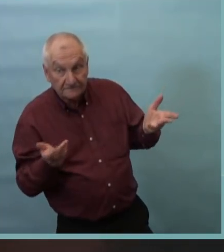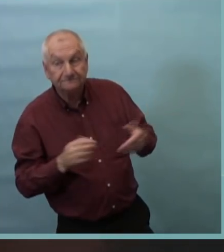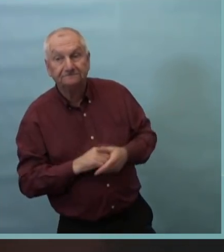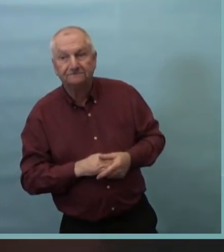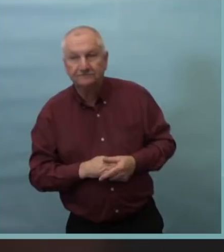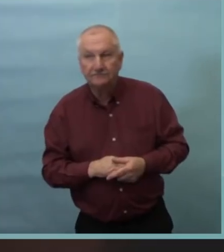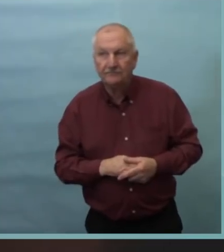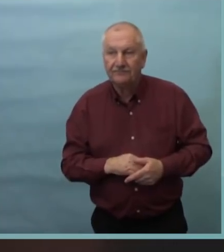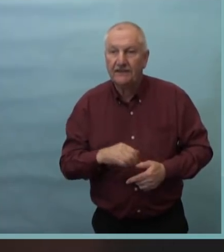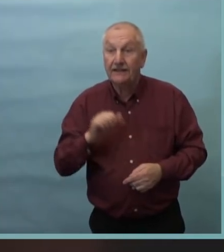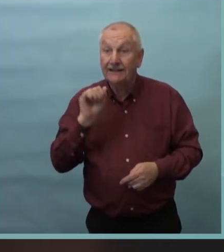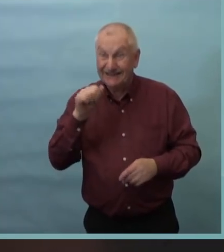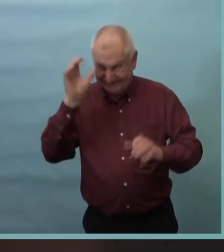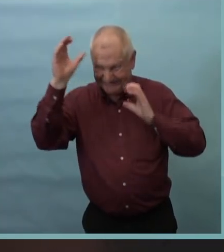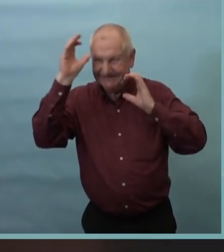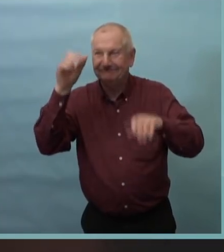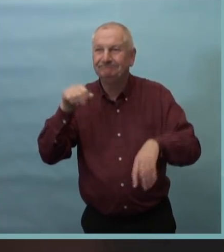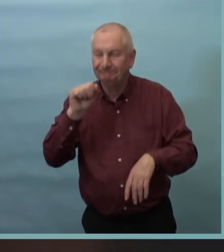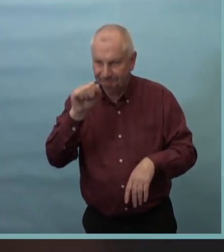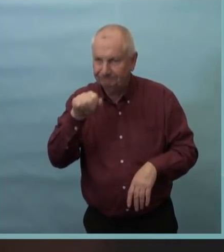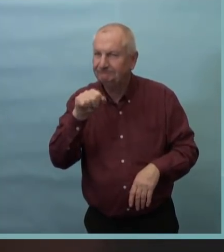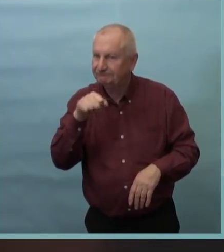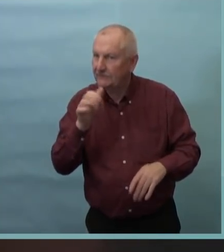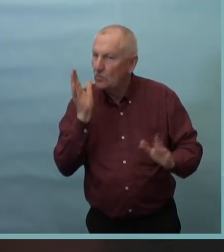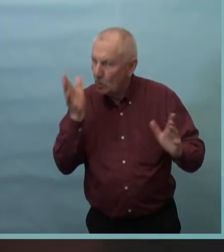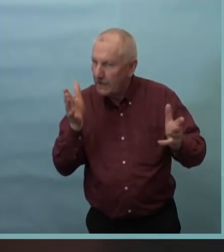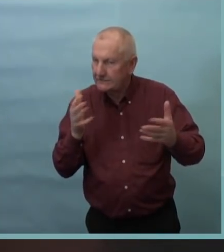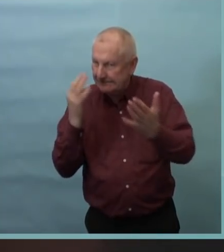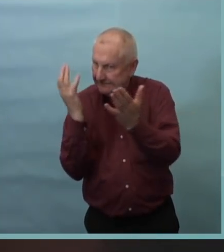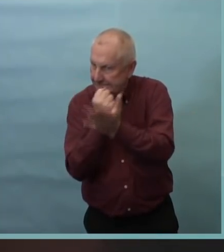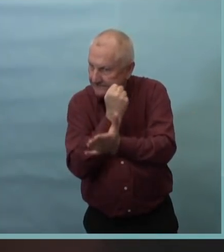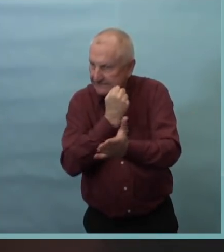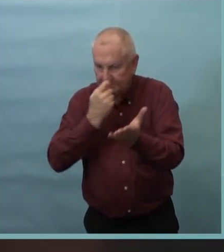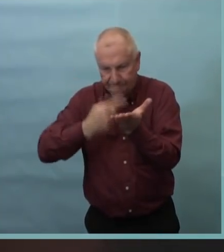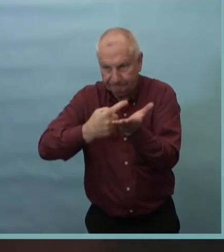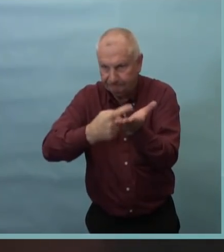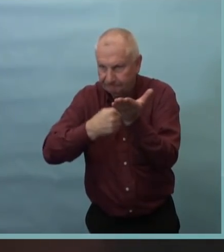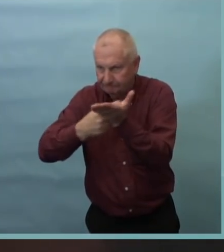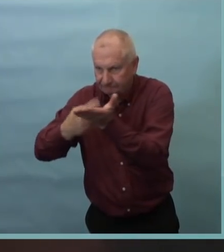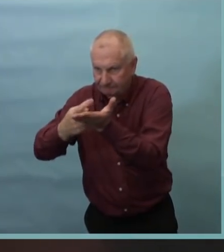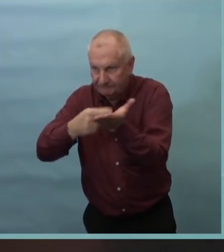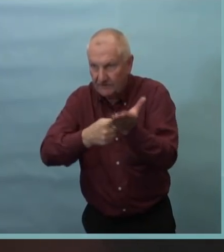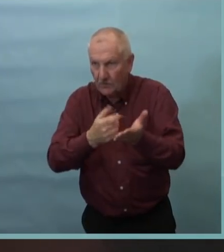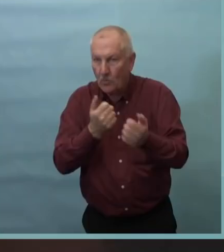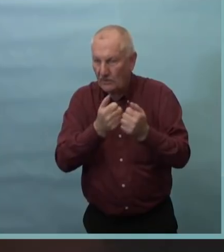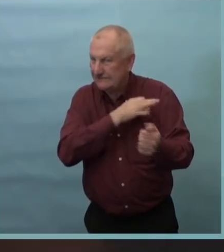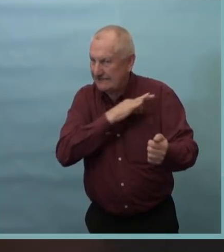start working through what the options and the process will look like the